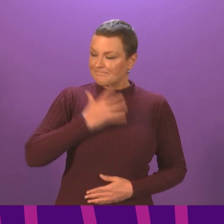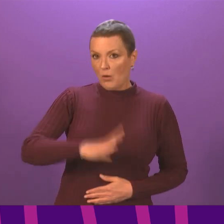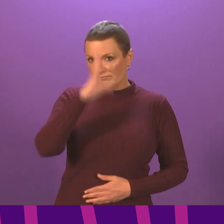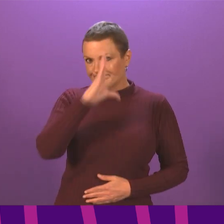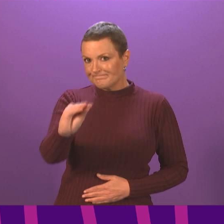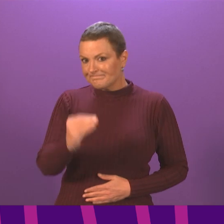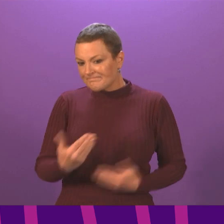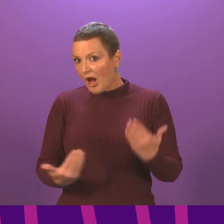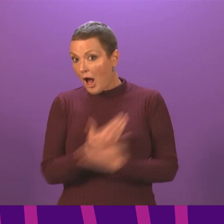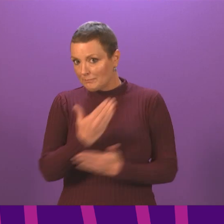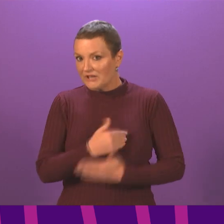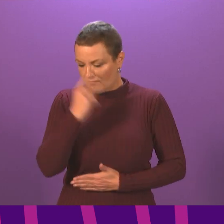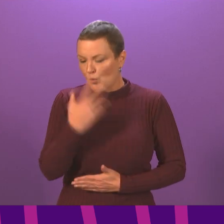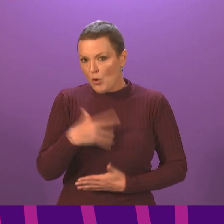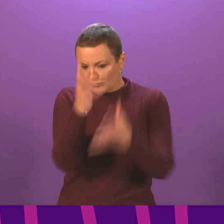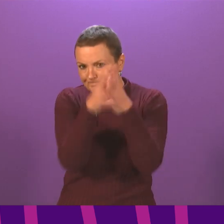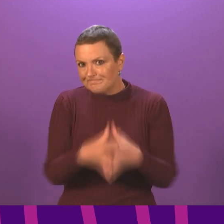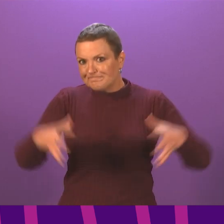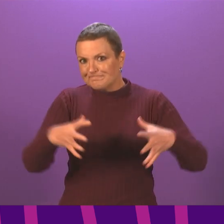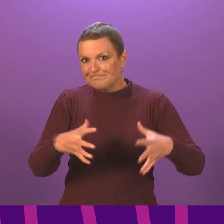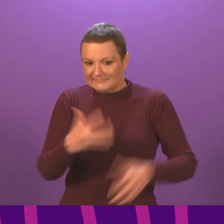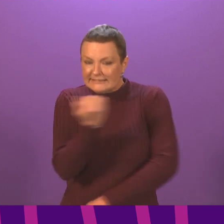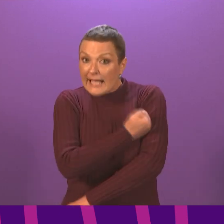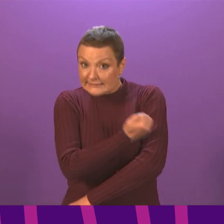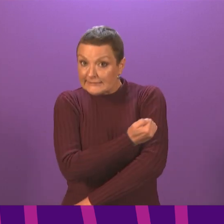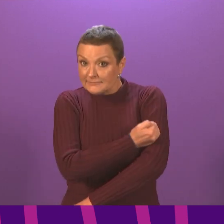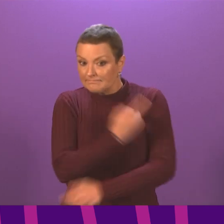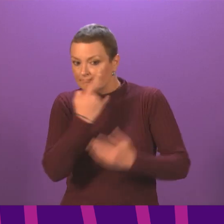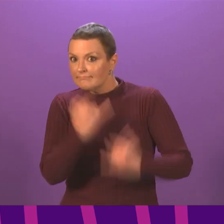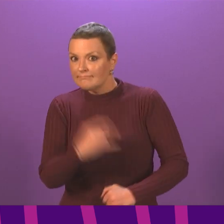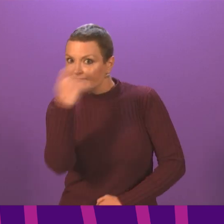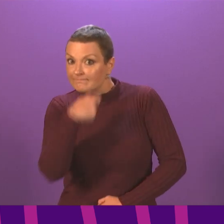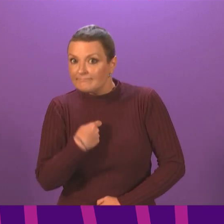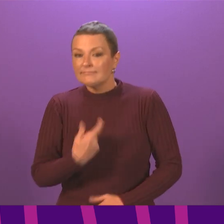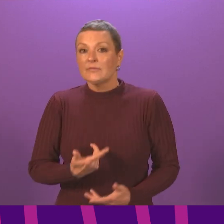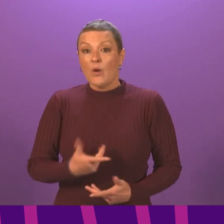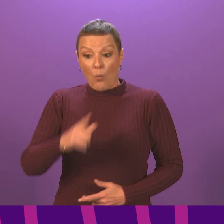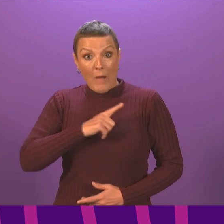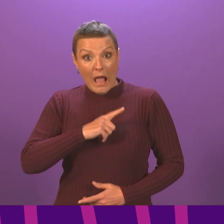expand testing. The further expansion is possible because of increases in our testing capacity,